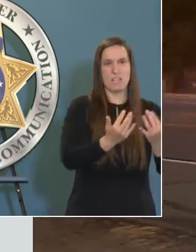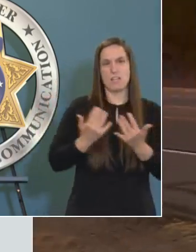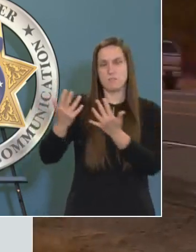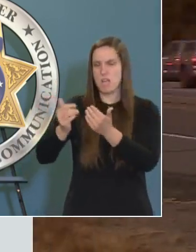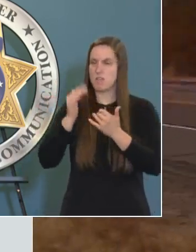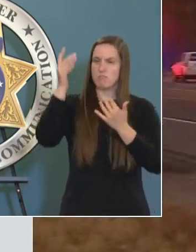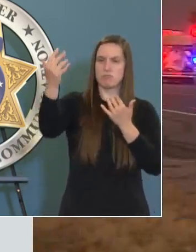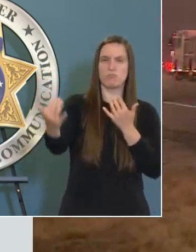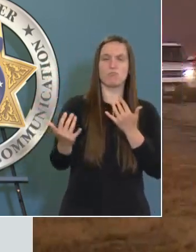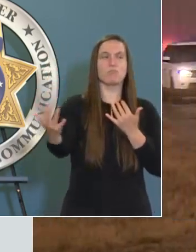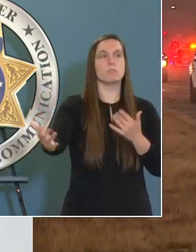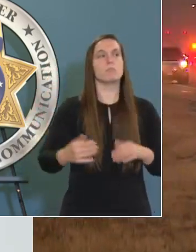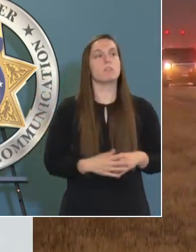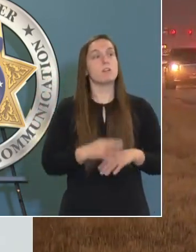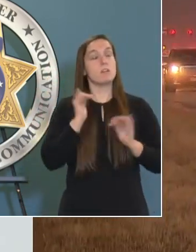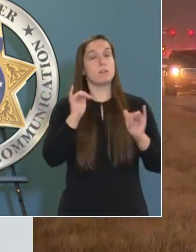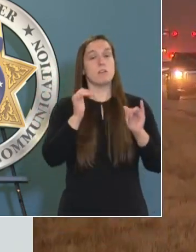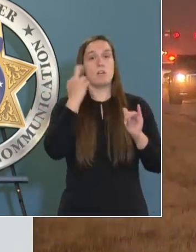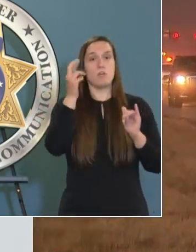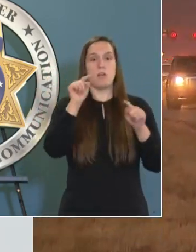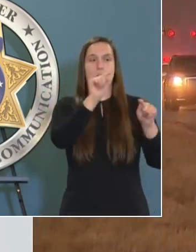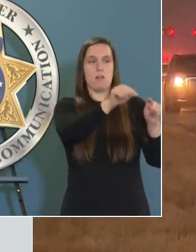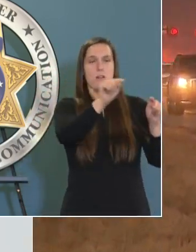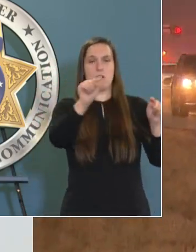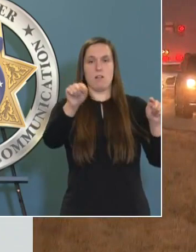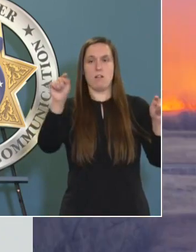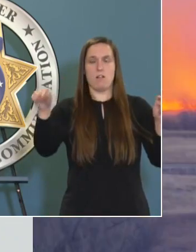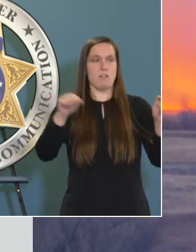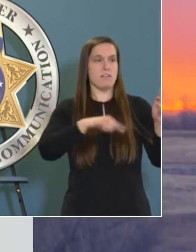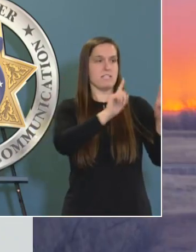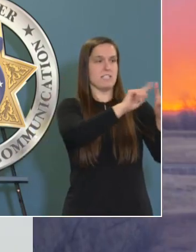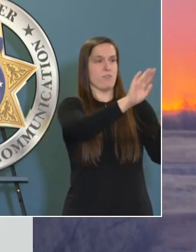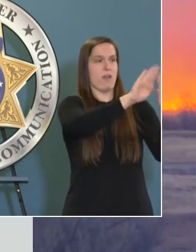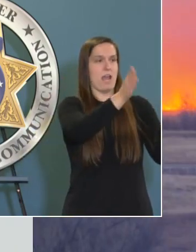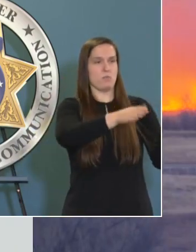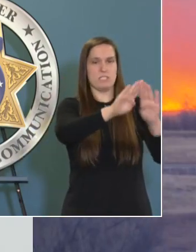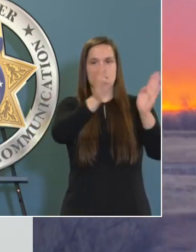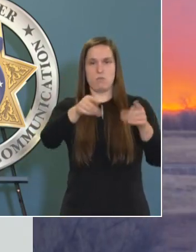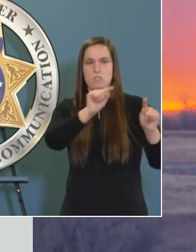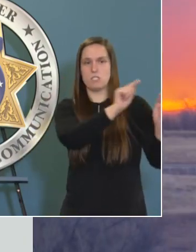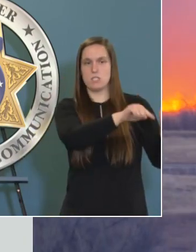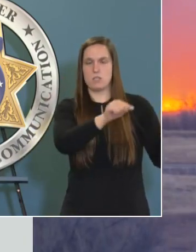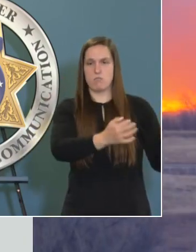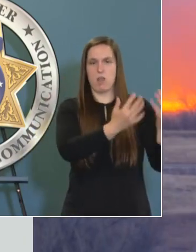THE FIRE SPREADING INCREDIBLY QUICKLY AND DIFFERENT PLUMES OF